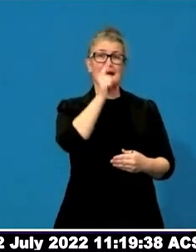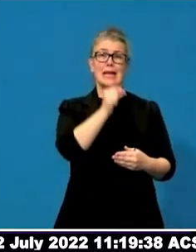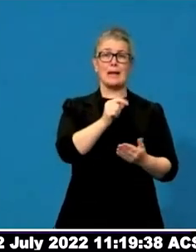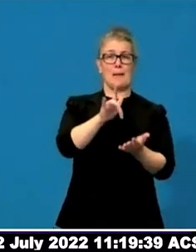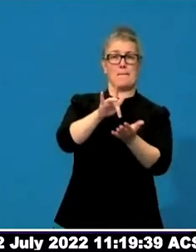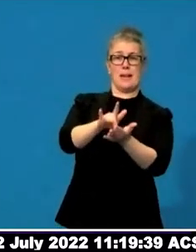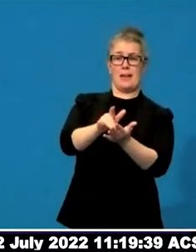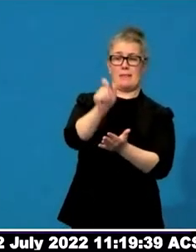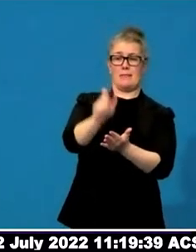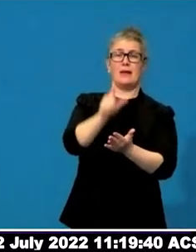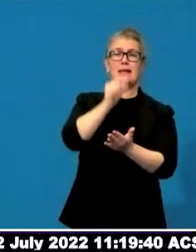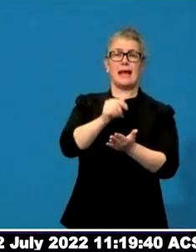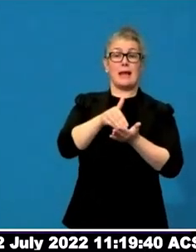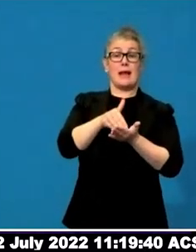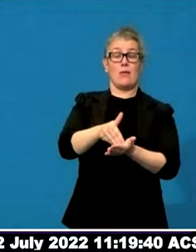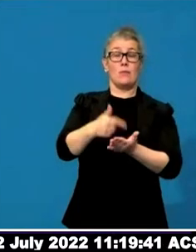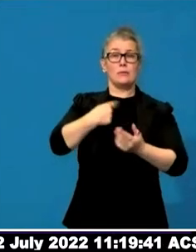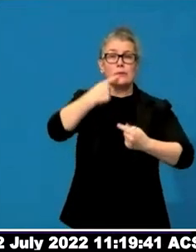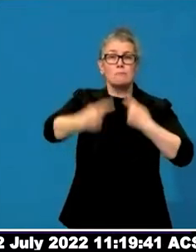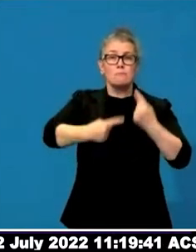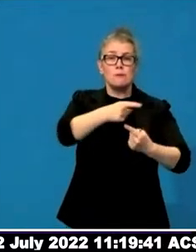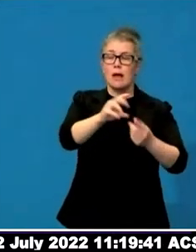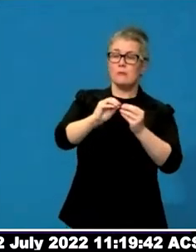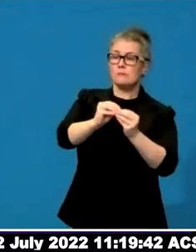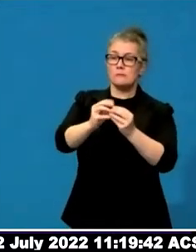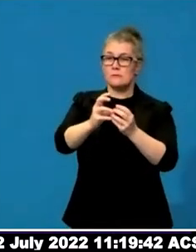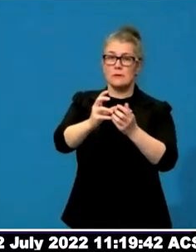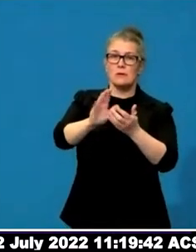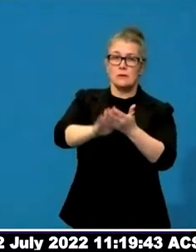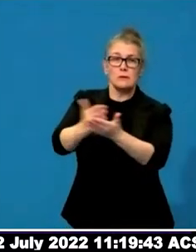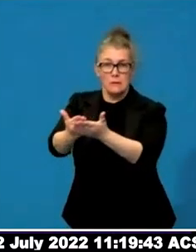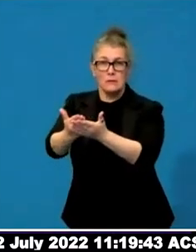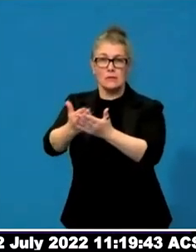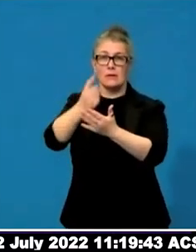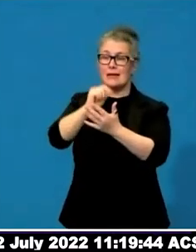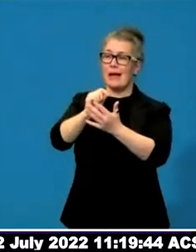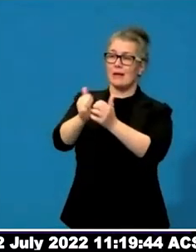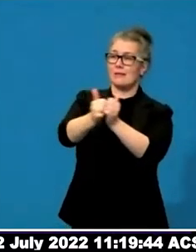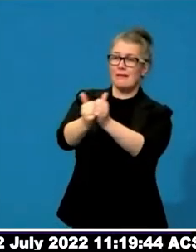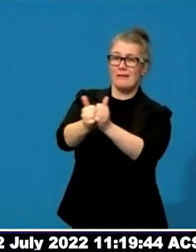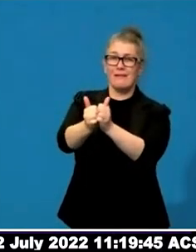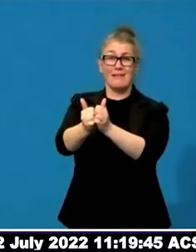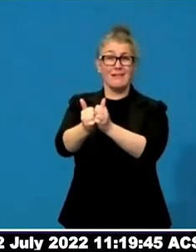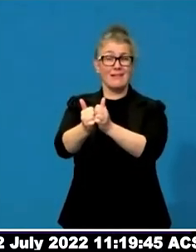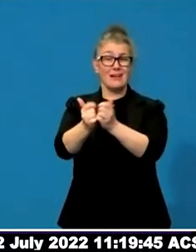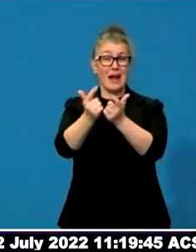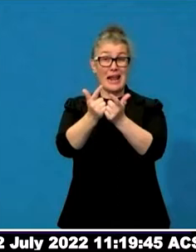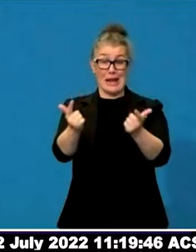with some of that understanding and, you know, even the language that's been used.